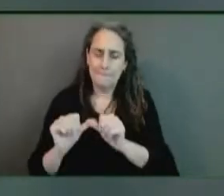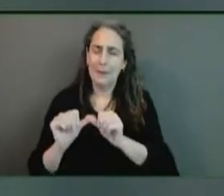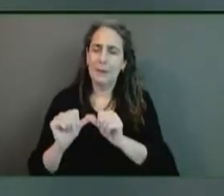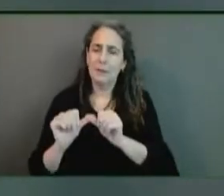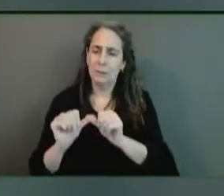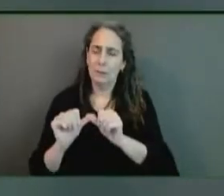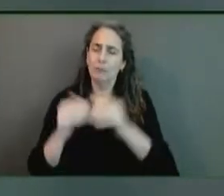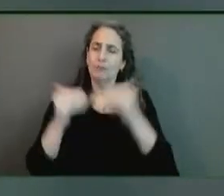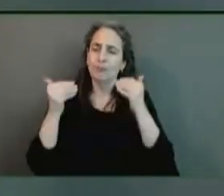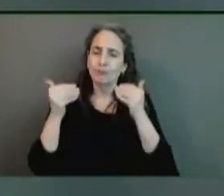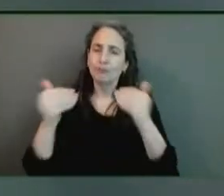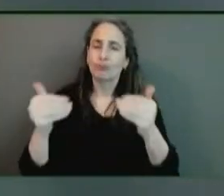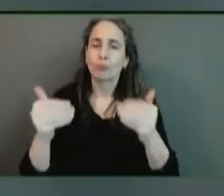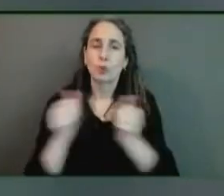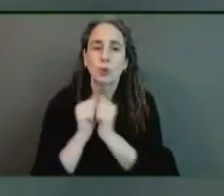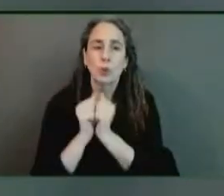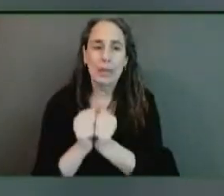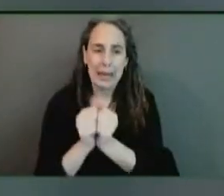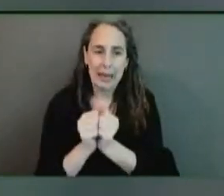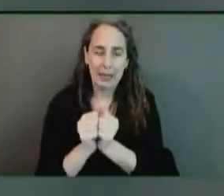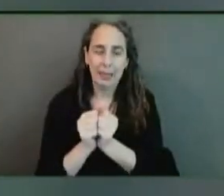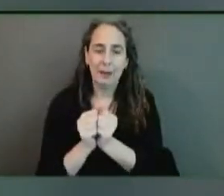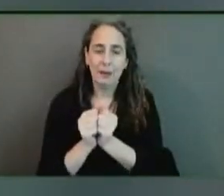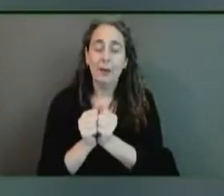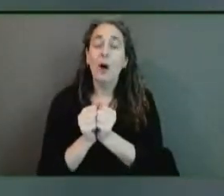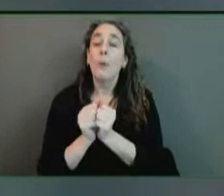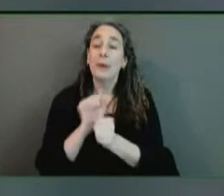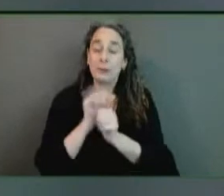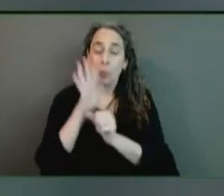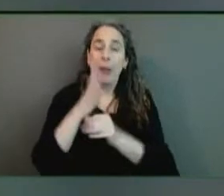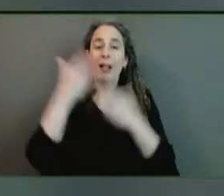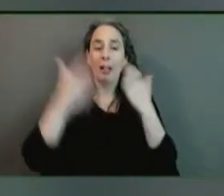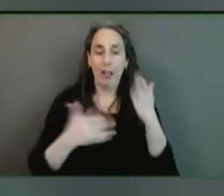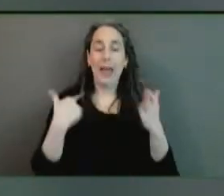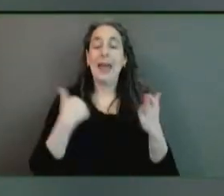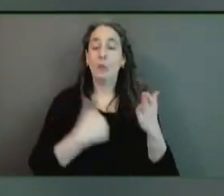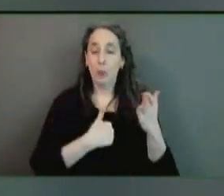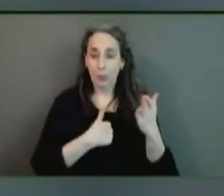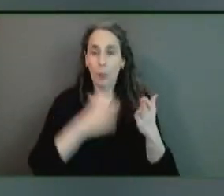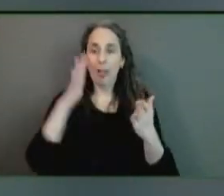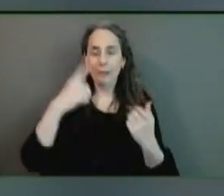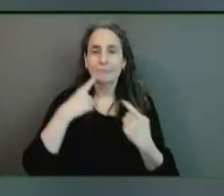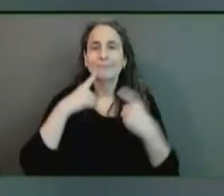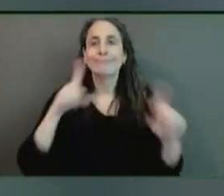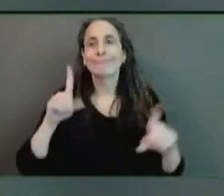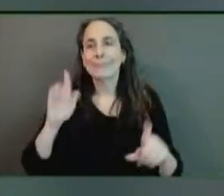must also commit to continue to move forward together. Because